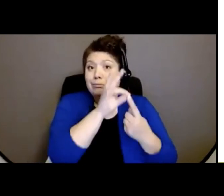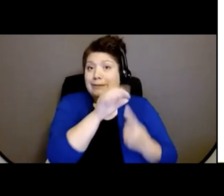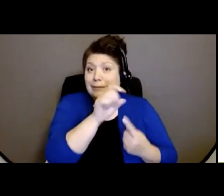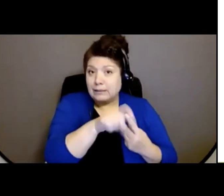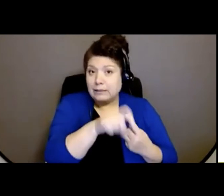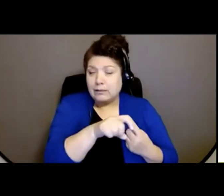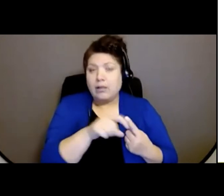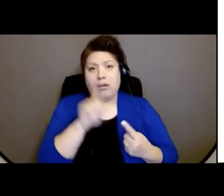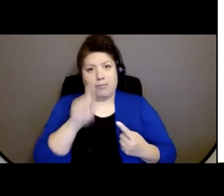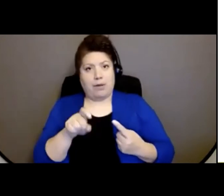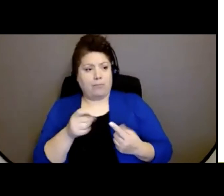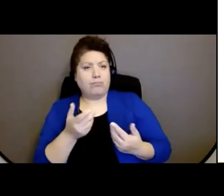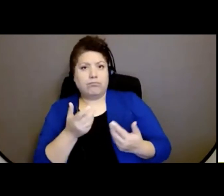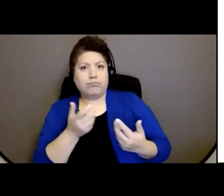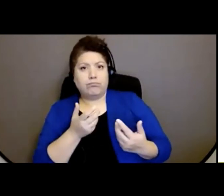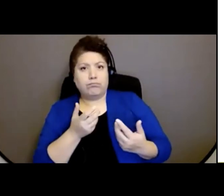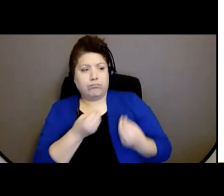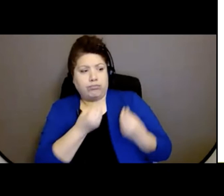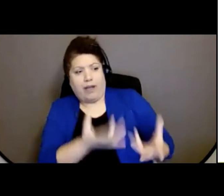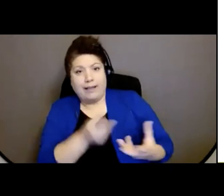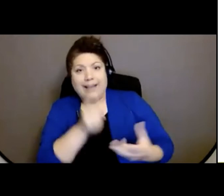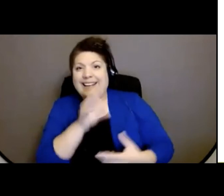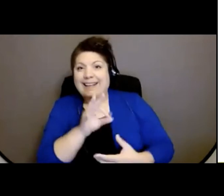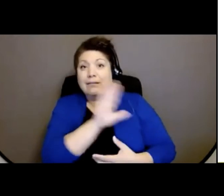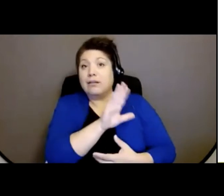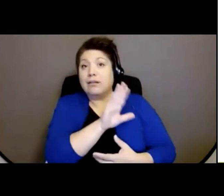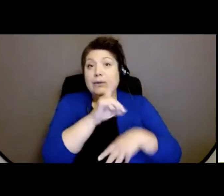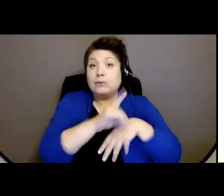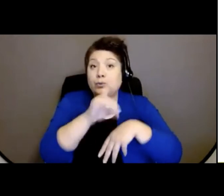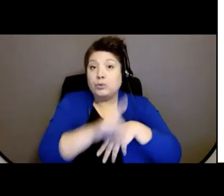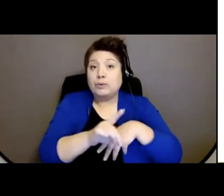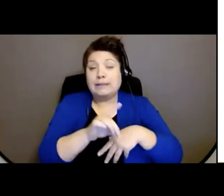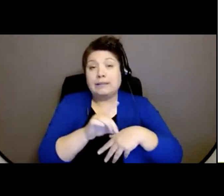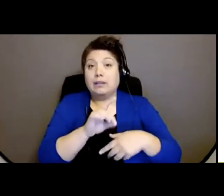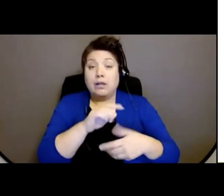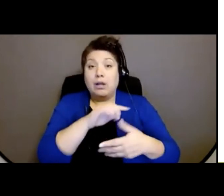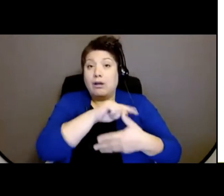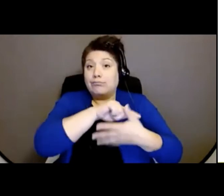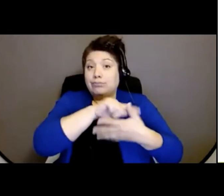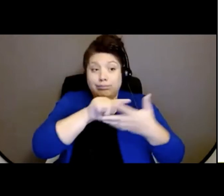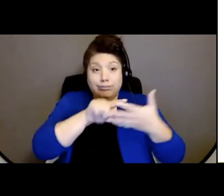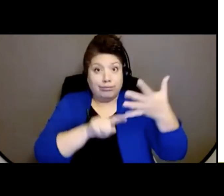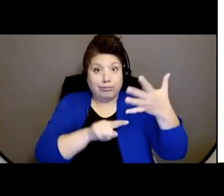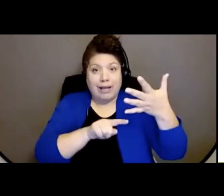PERFORM ALL OF THE DUTIES OF THEIR JOB BECAUSE OF THEIR DISABILITIES.